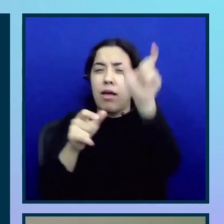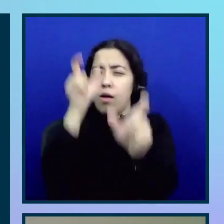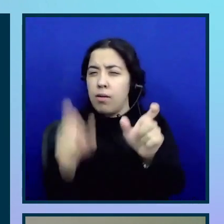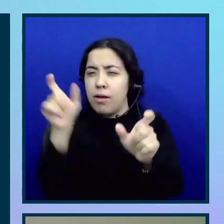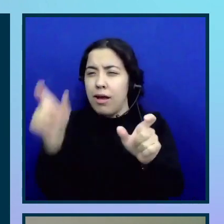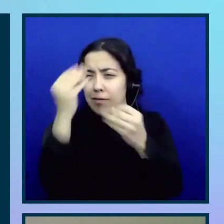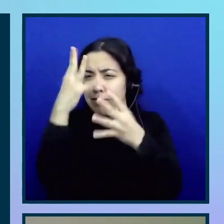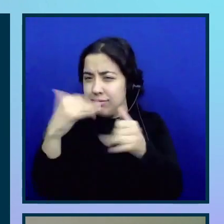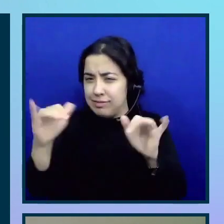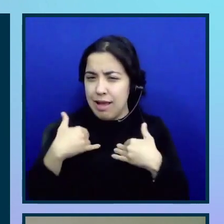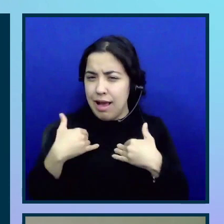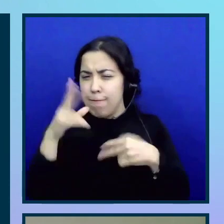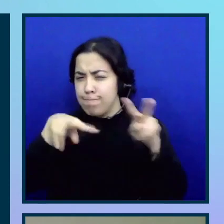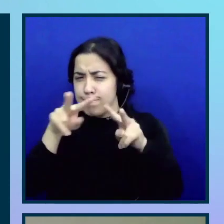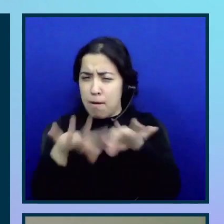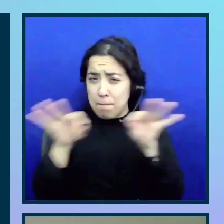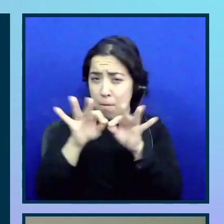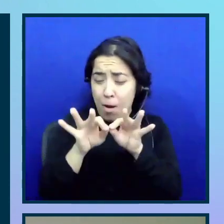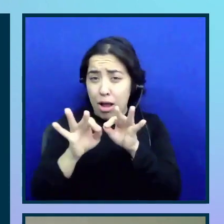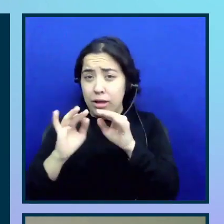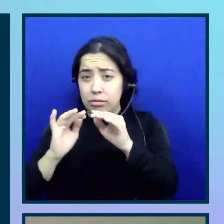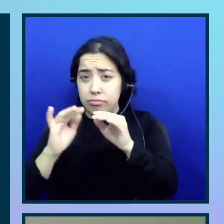Navigating back and forth by sales is a web pattern,